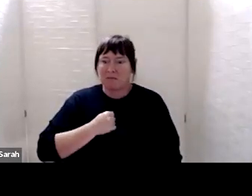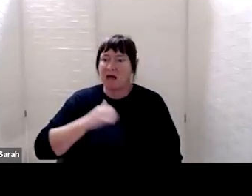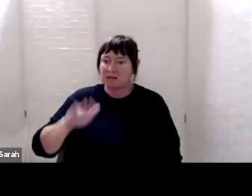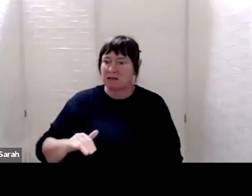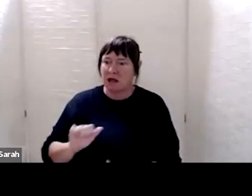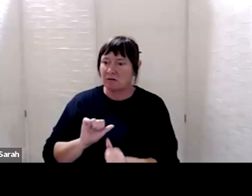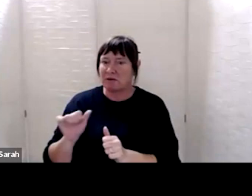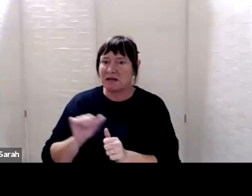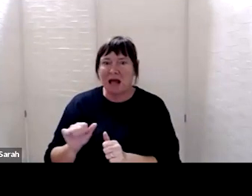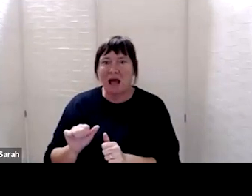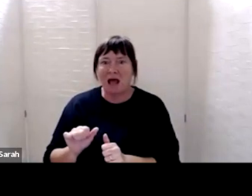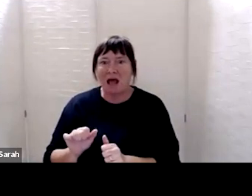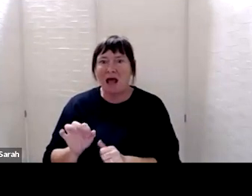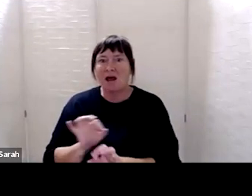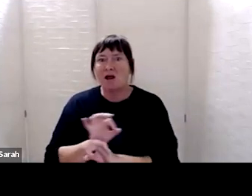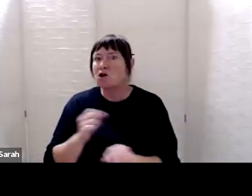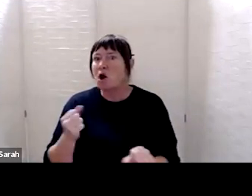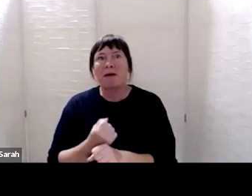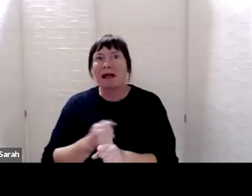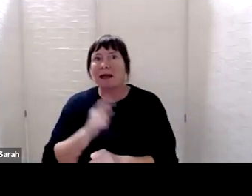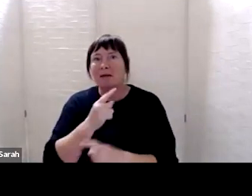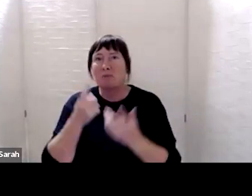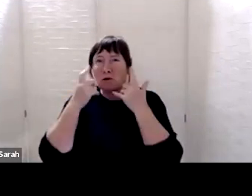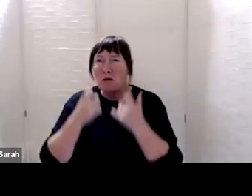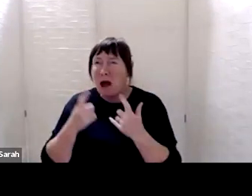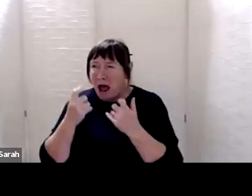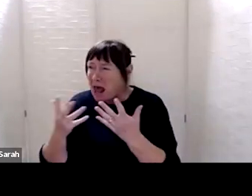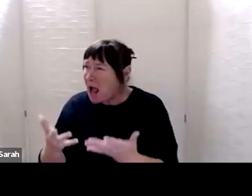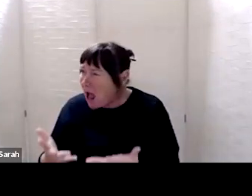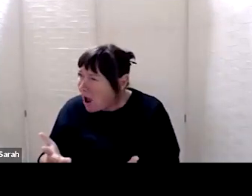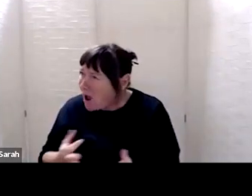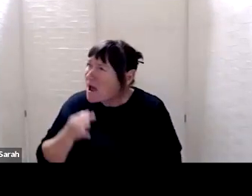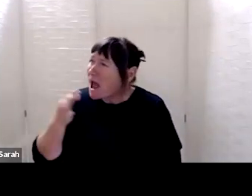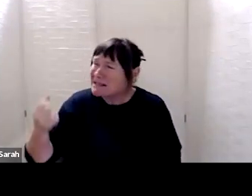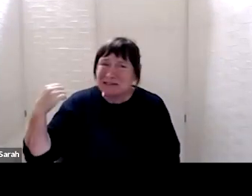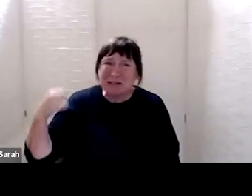pulling their hair out, trying to twist themselves in circles because someone is saying